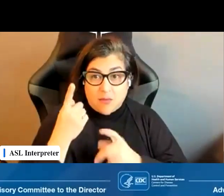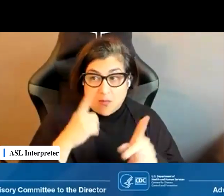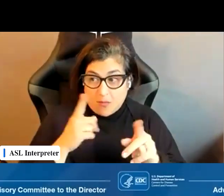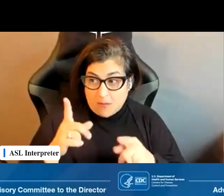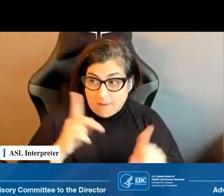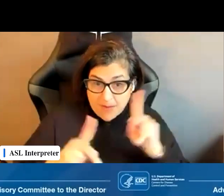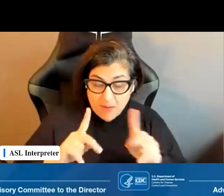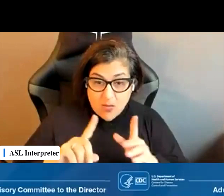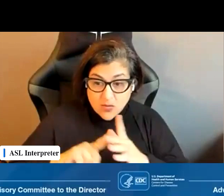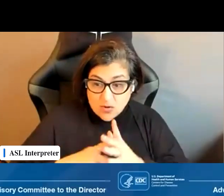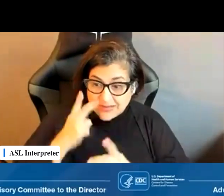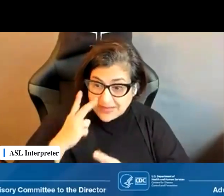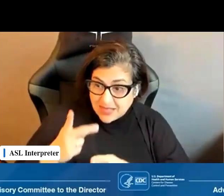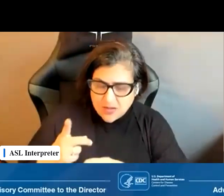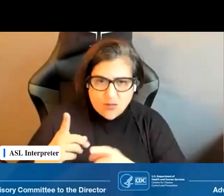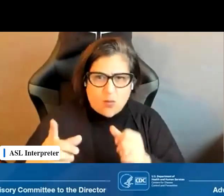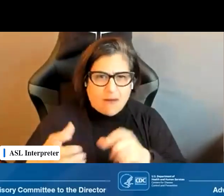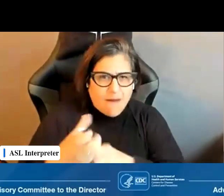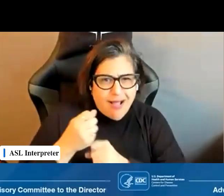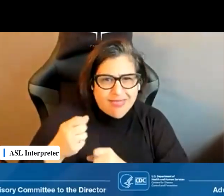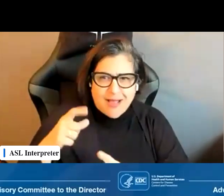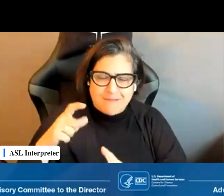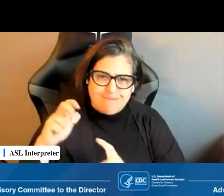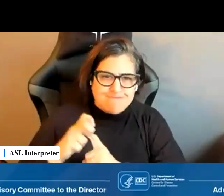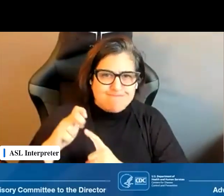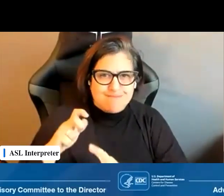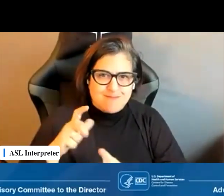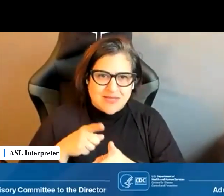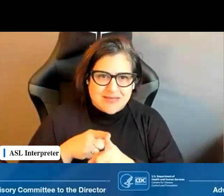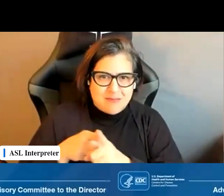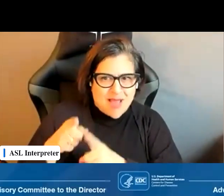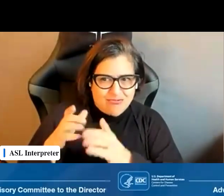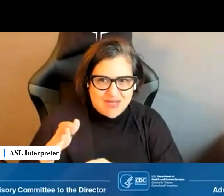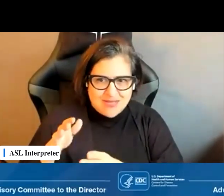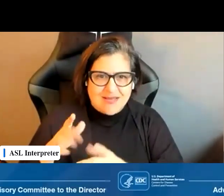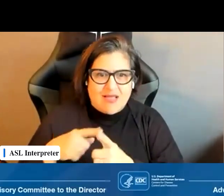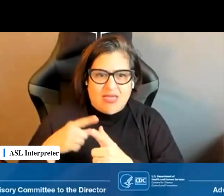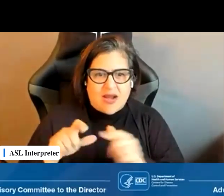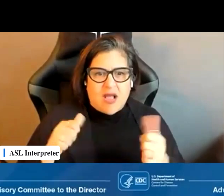of people, that once we got that initial nucleus, we started seeing a snowball effect.